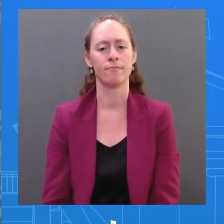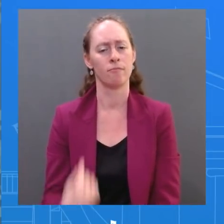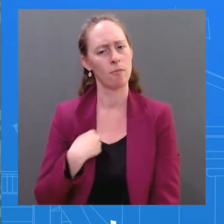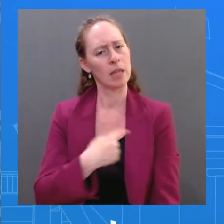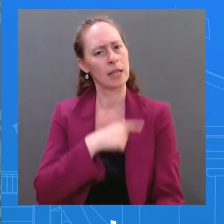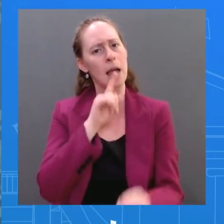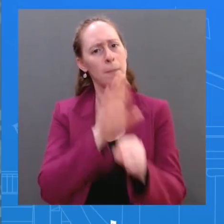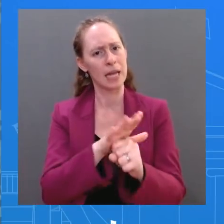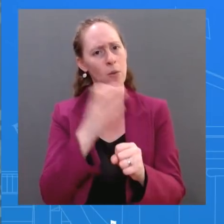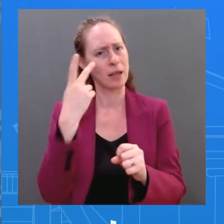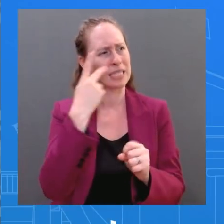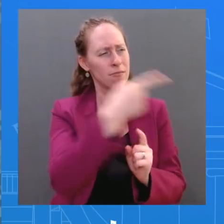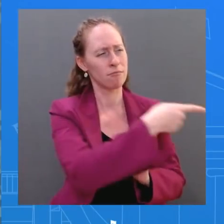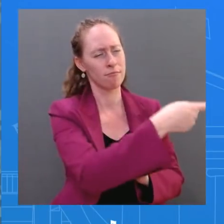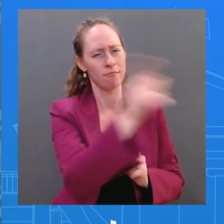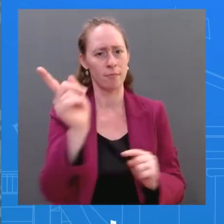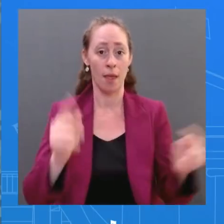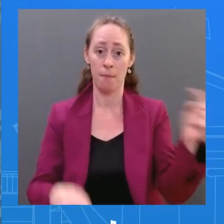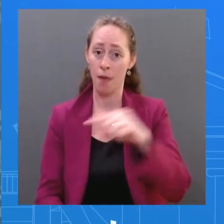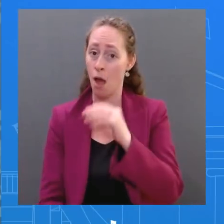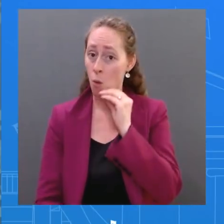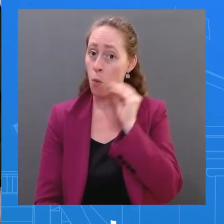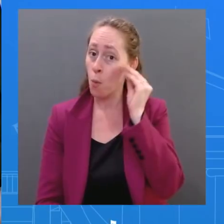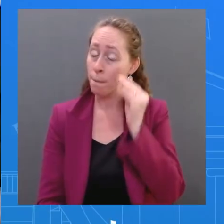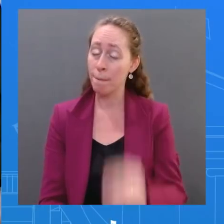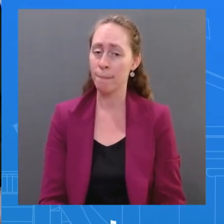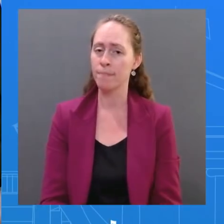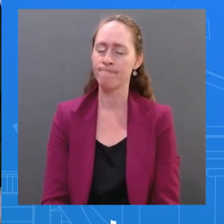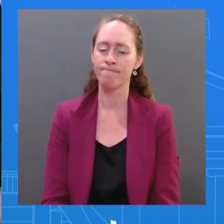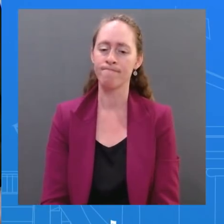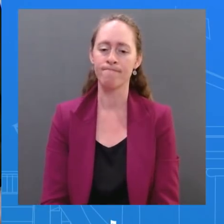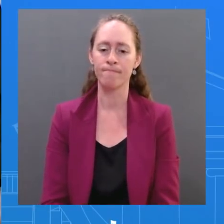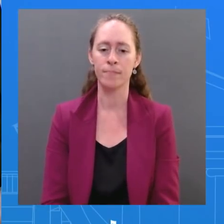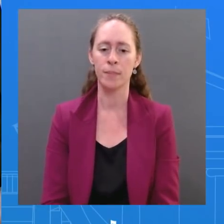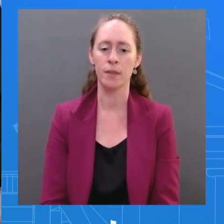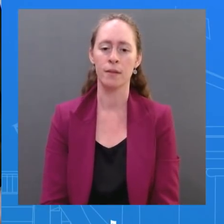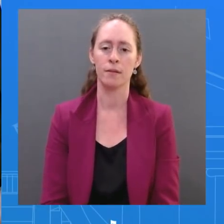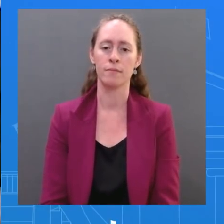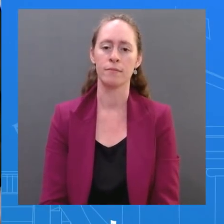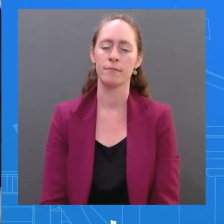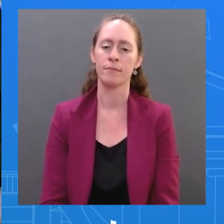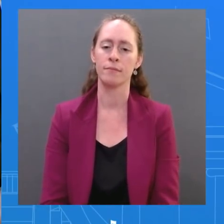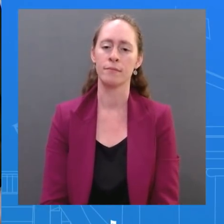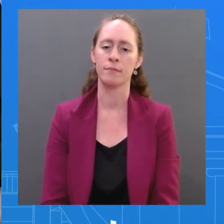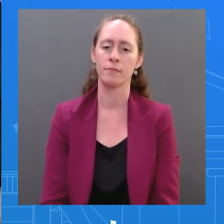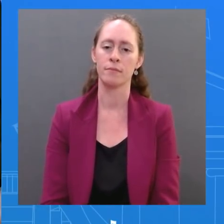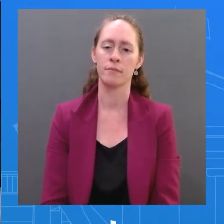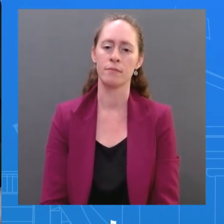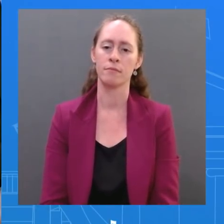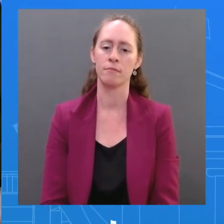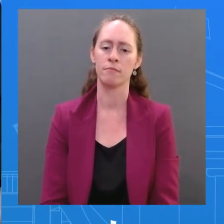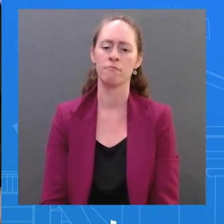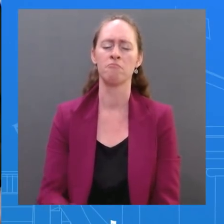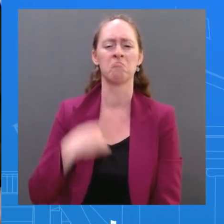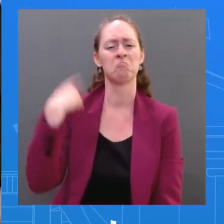Just a quick follow-up on Boris Johnson. Has the President had a chance to speak to him since he announced his decision?